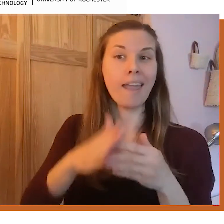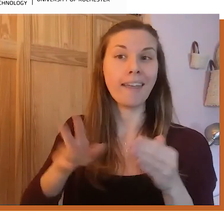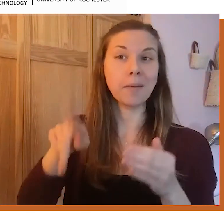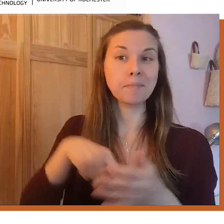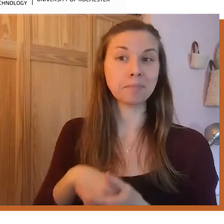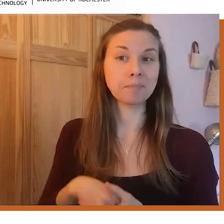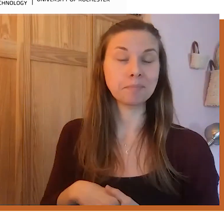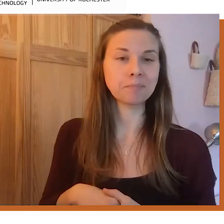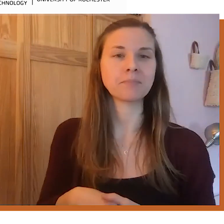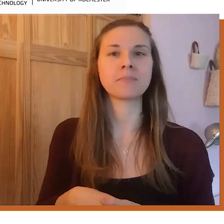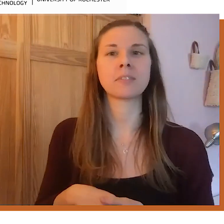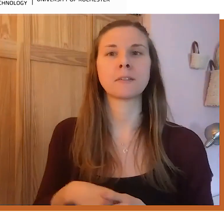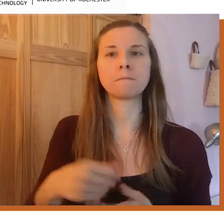You never know where you'll end up.